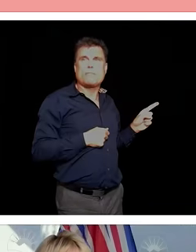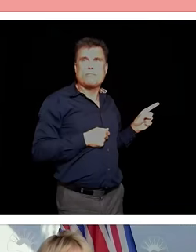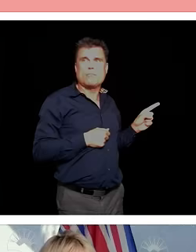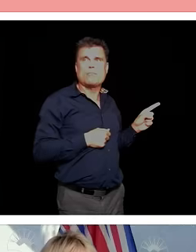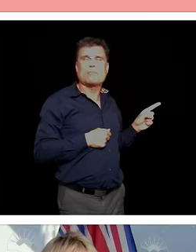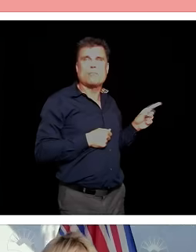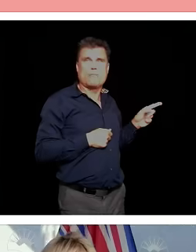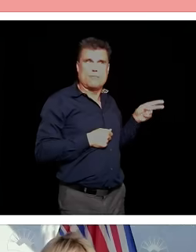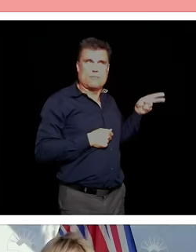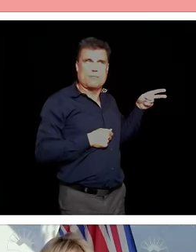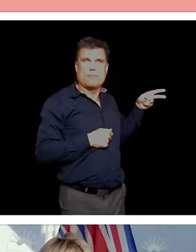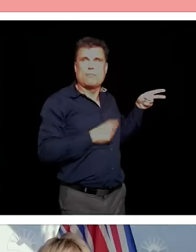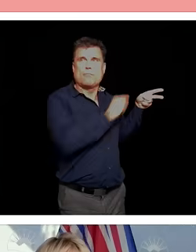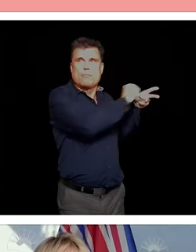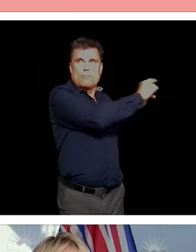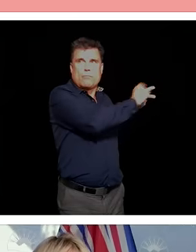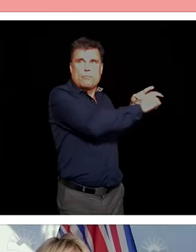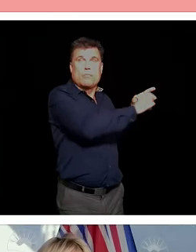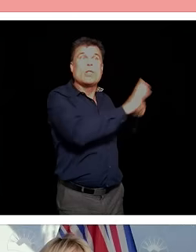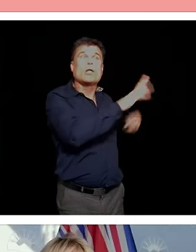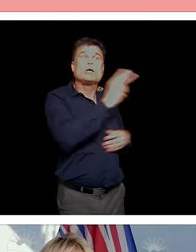right now and it shows us